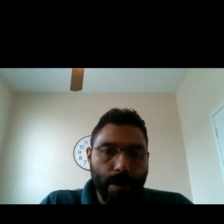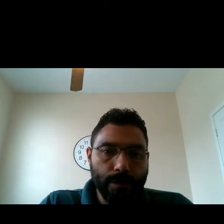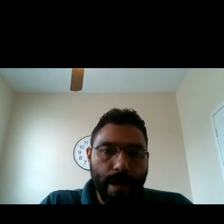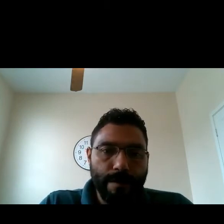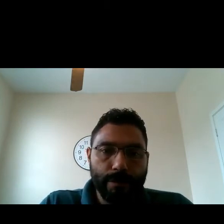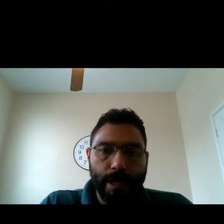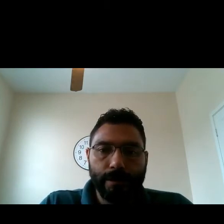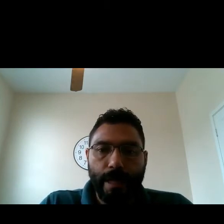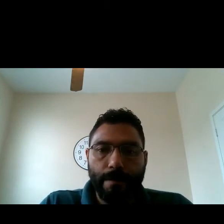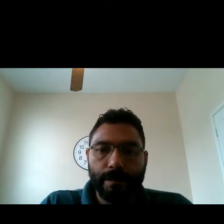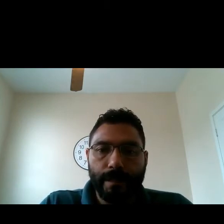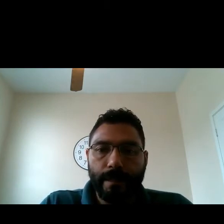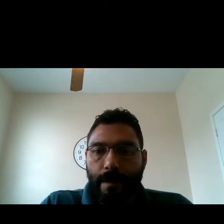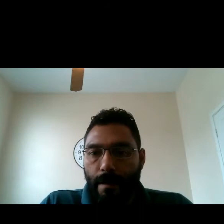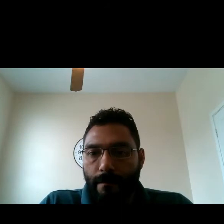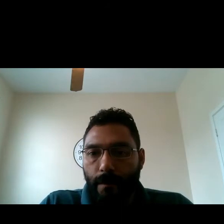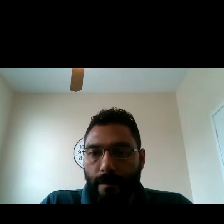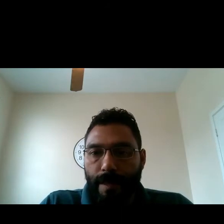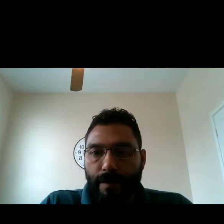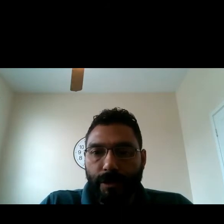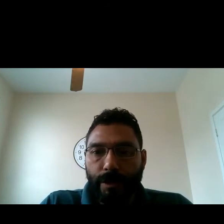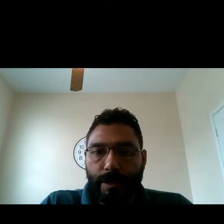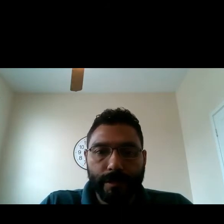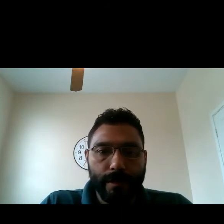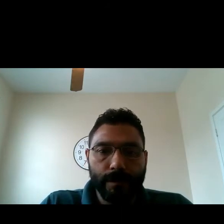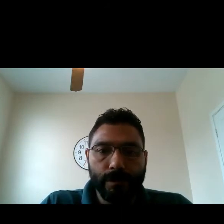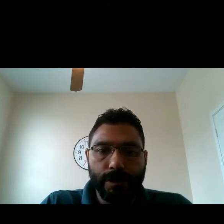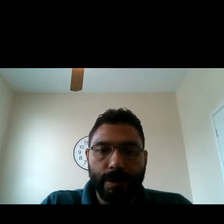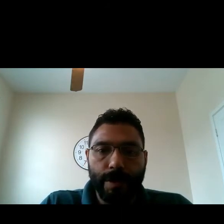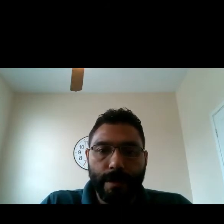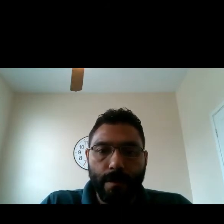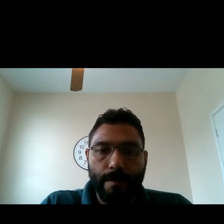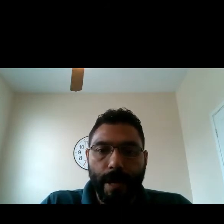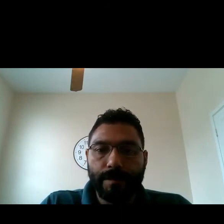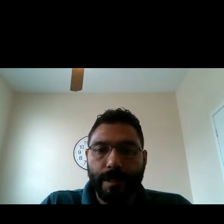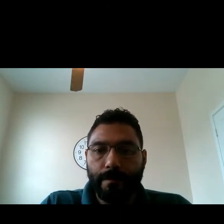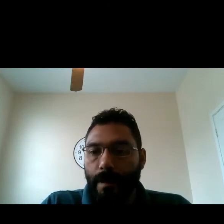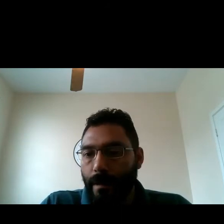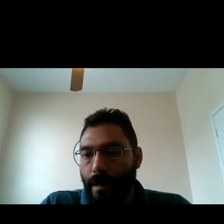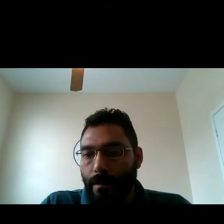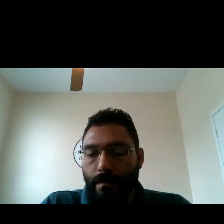We also have a protection and advocacy for beneficiaries of social security or PABSS team.